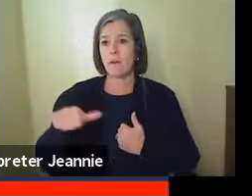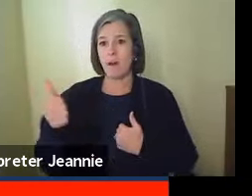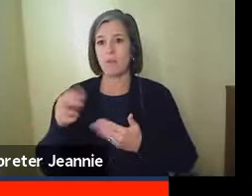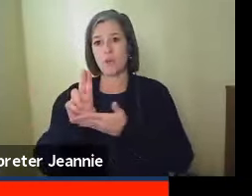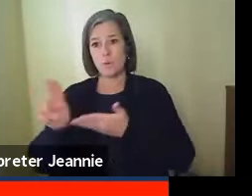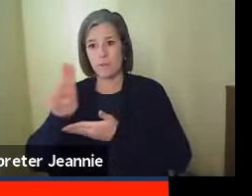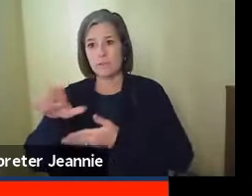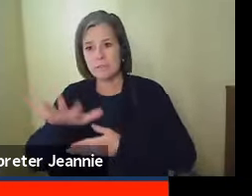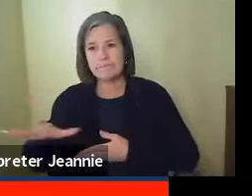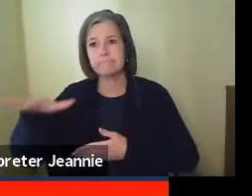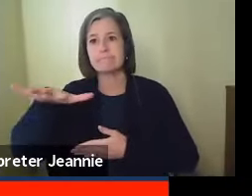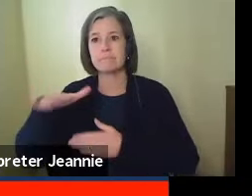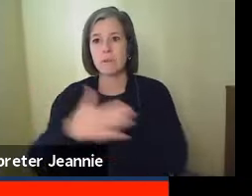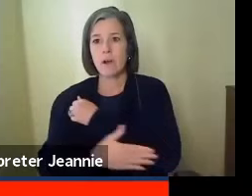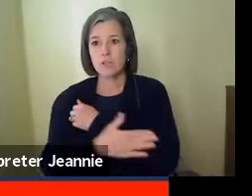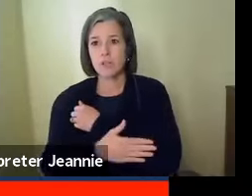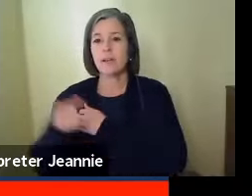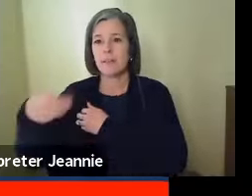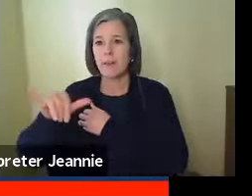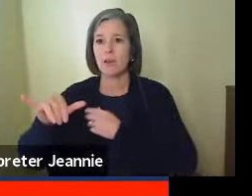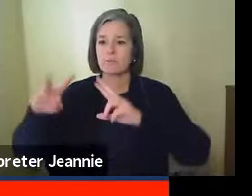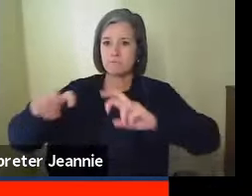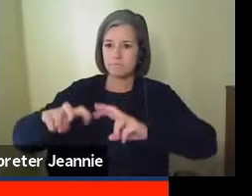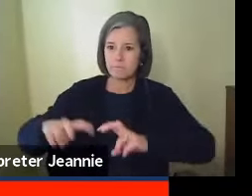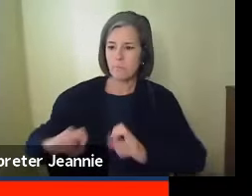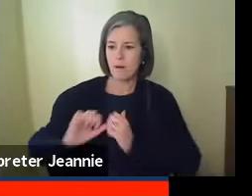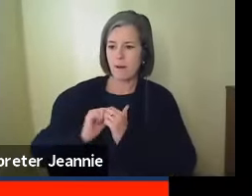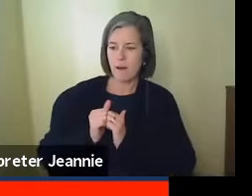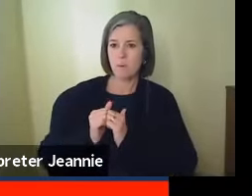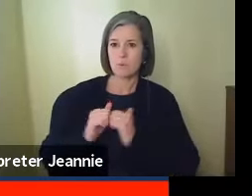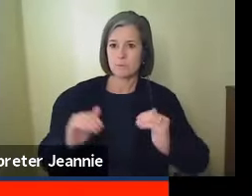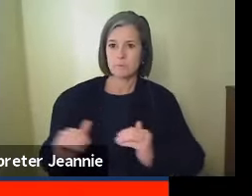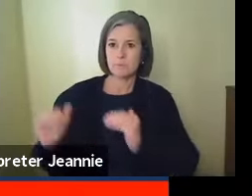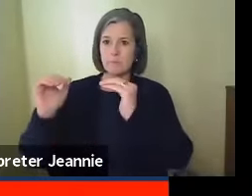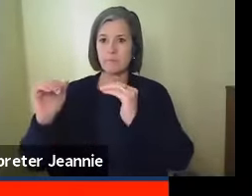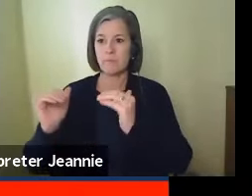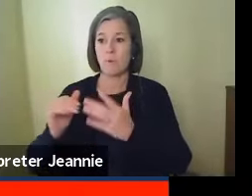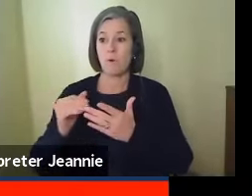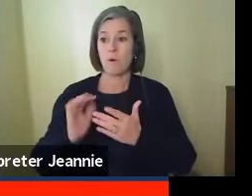across the country that are looking at how to elevate what we've done in our plan to make it